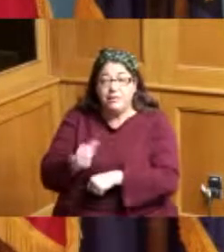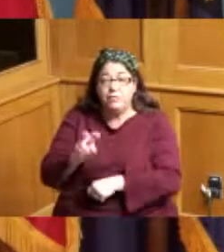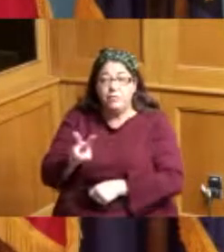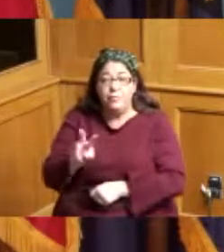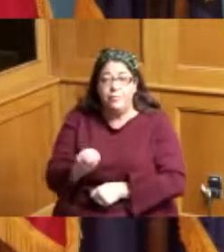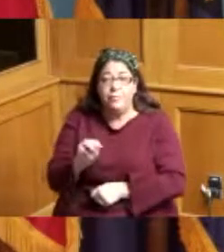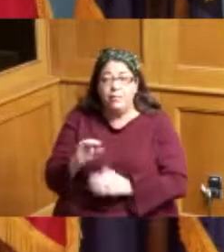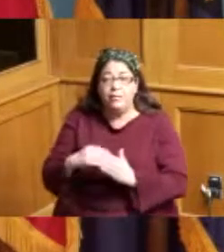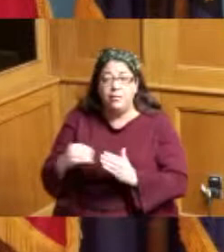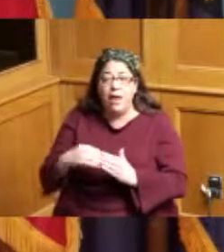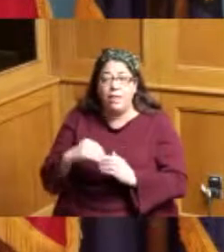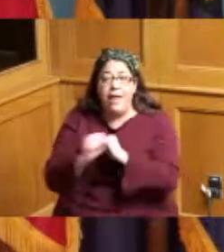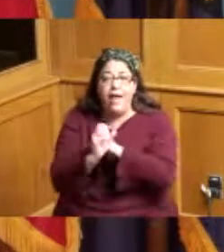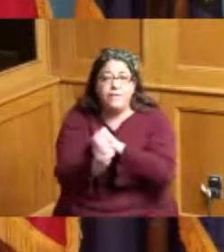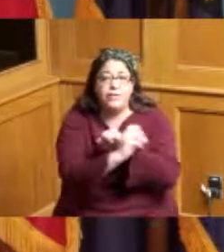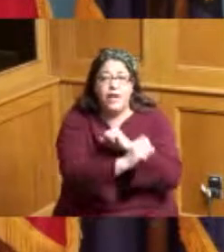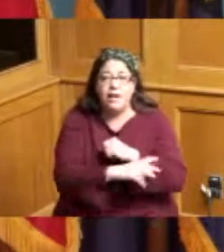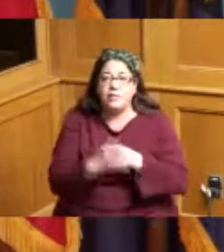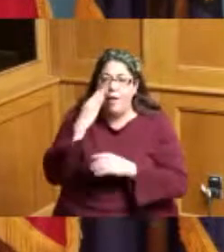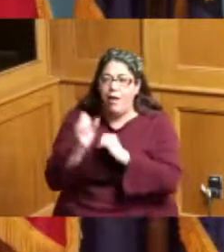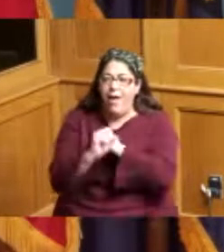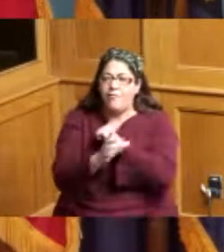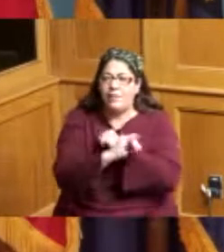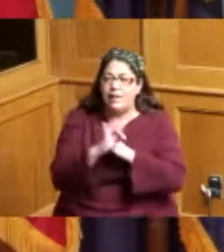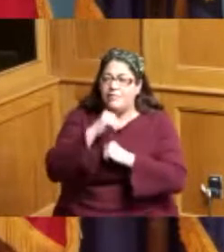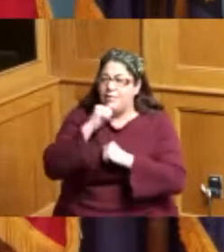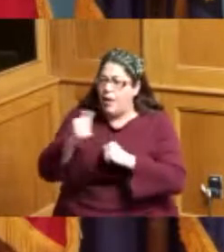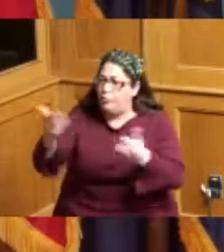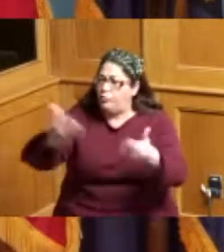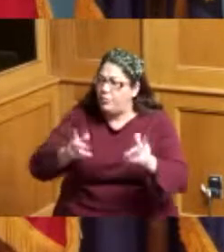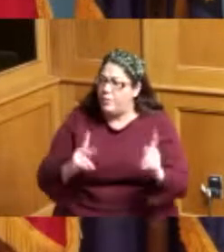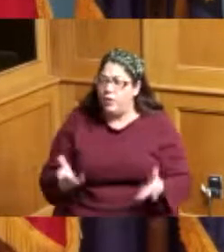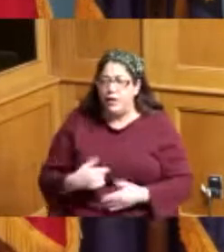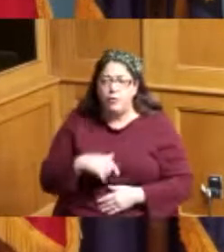why advertise if we're not trying to bring people here no need for two million dollars